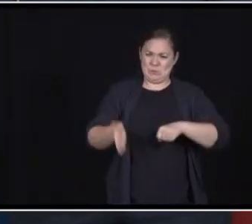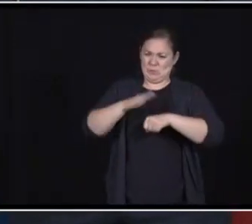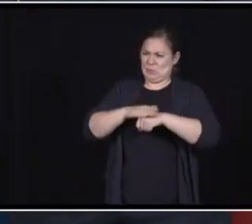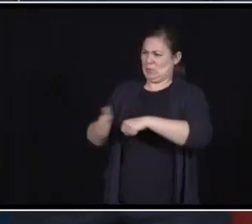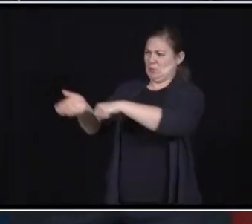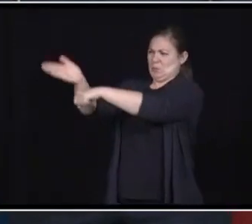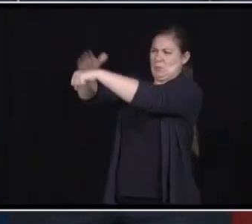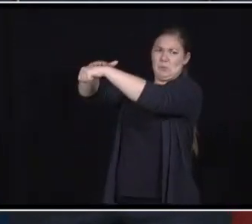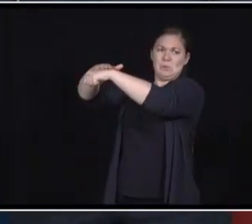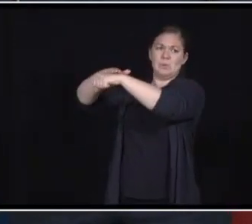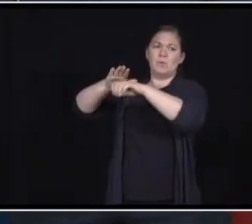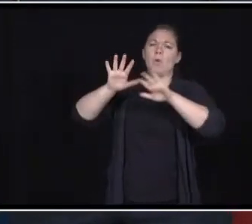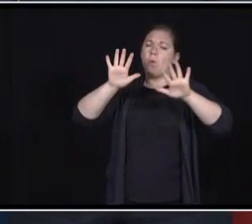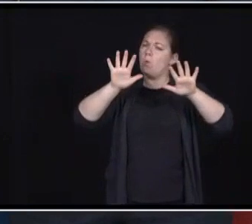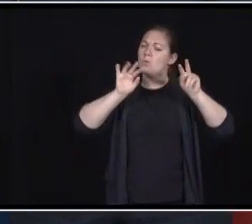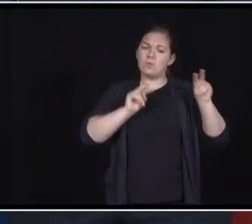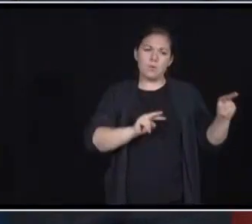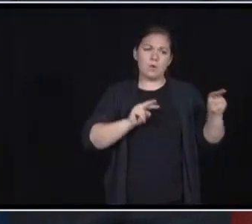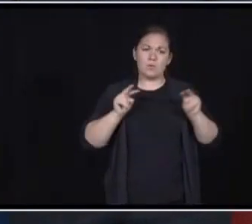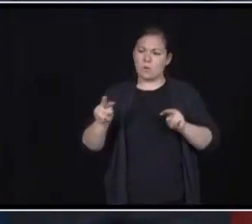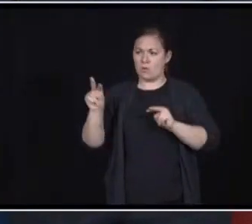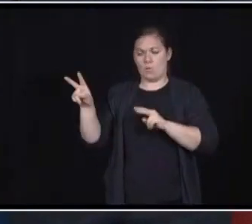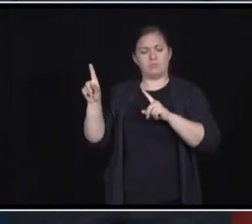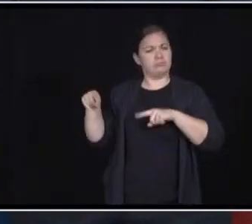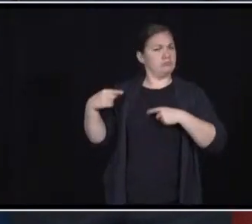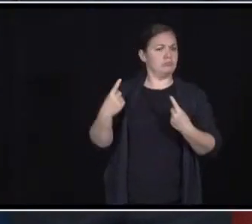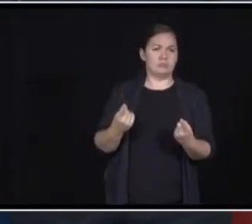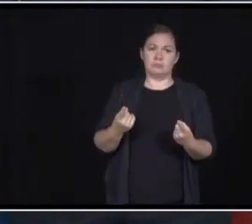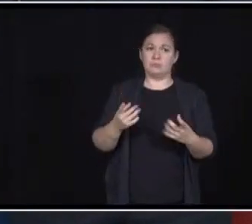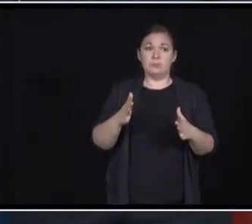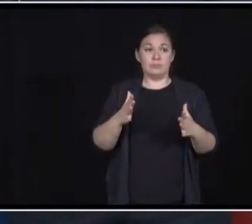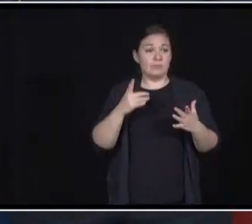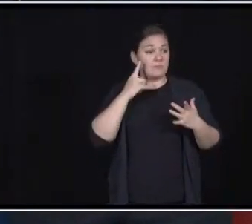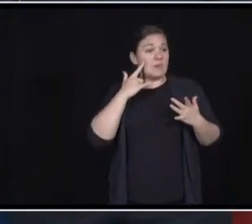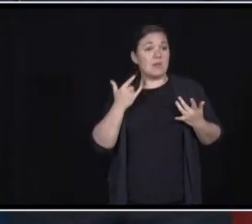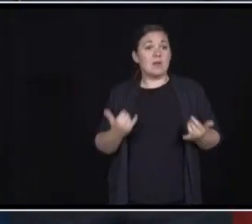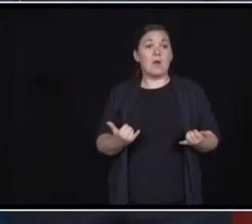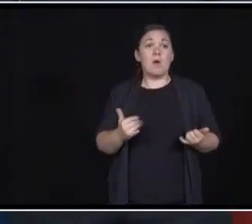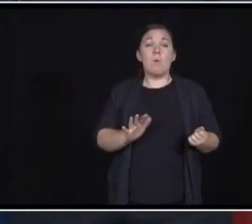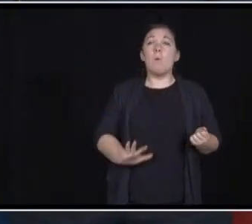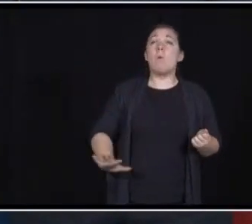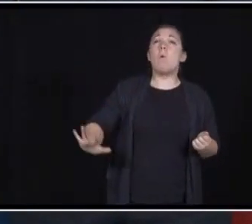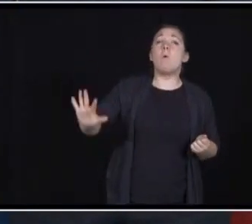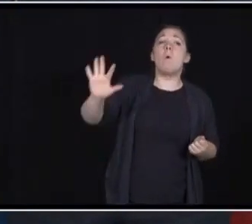We are still monitoring that. We have asked people to even in their current situation, to decrease travel